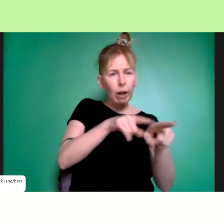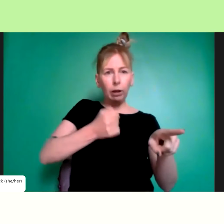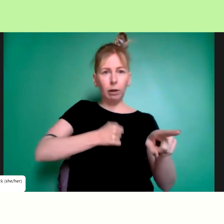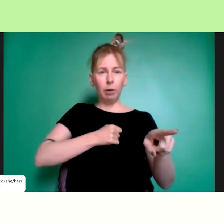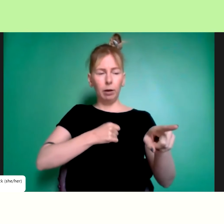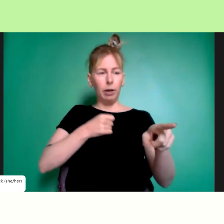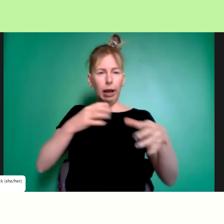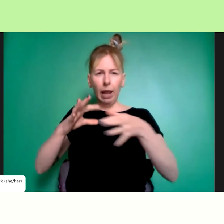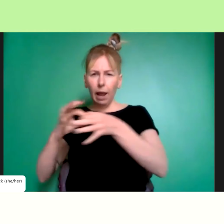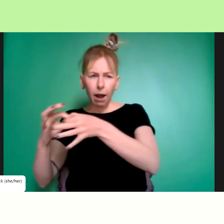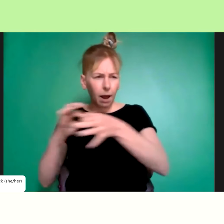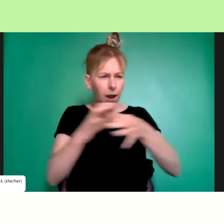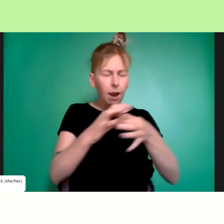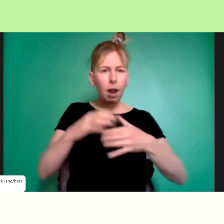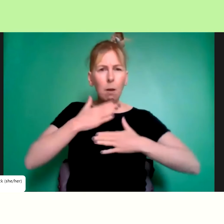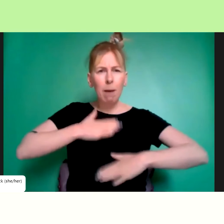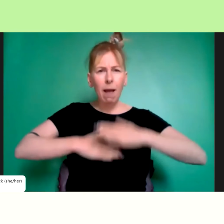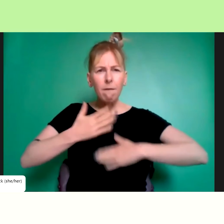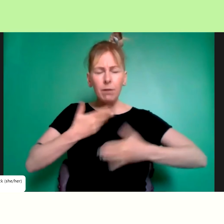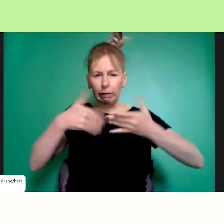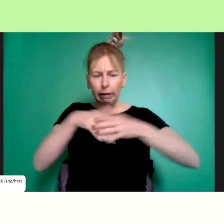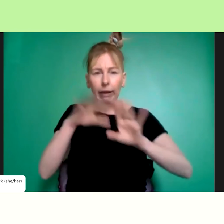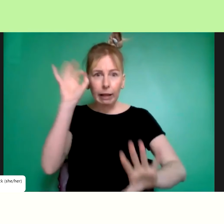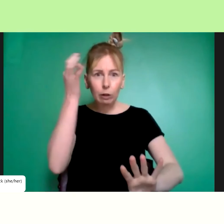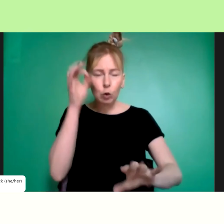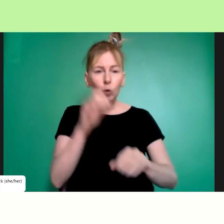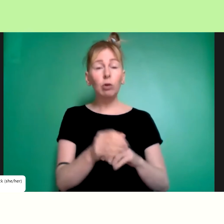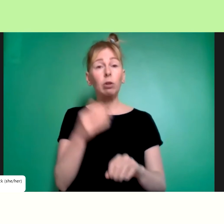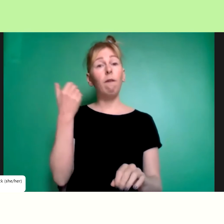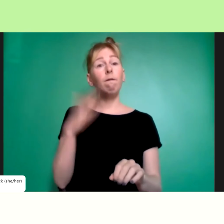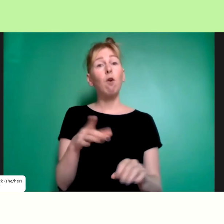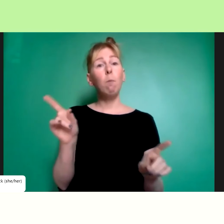Following the political term that took place across the UK art sector